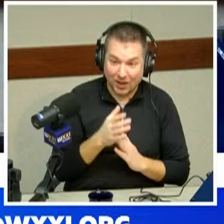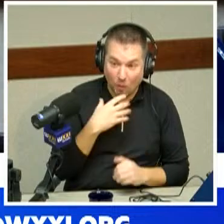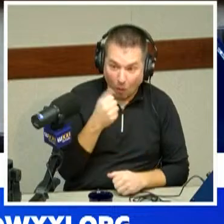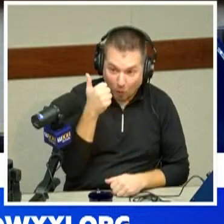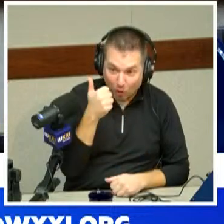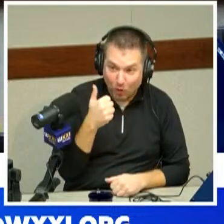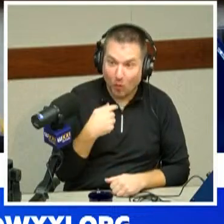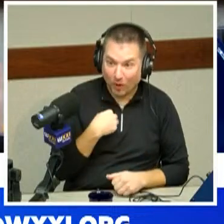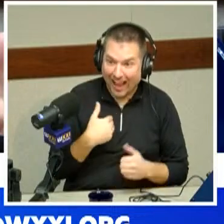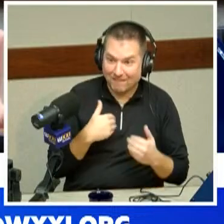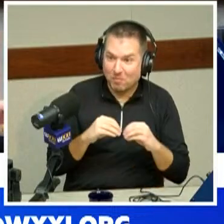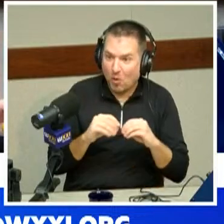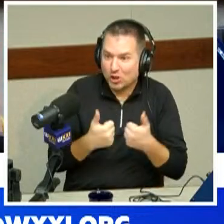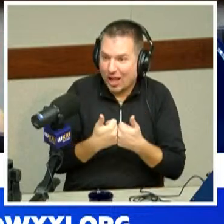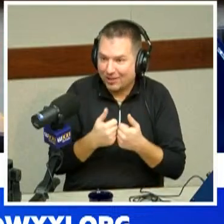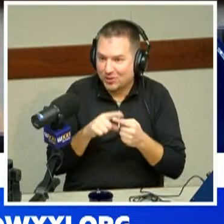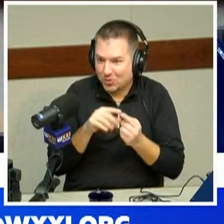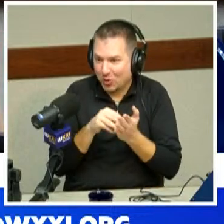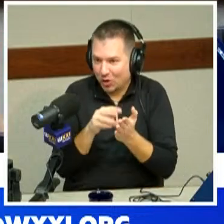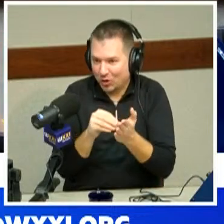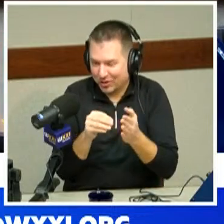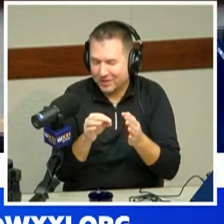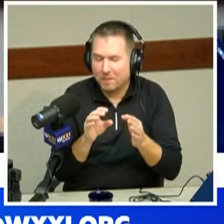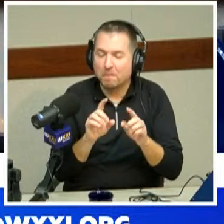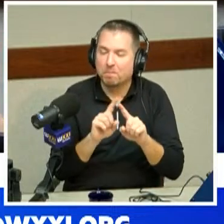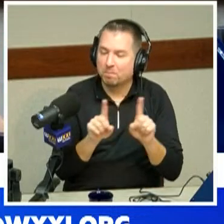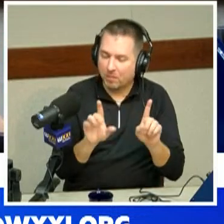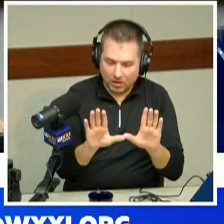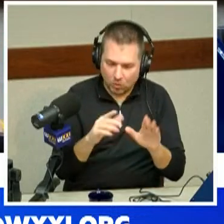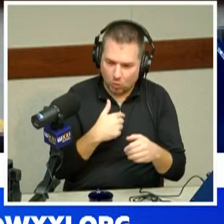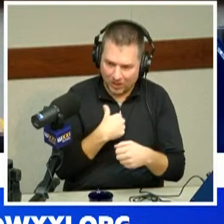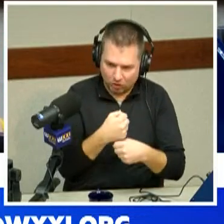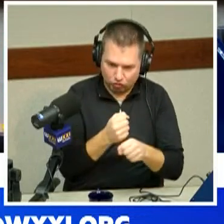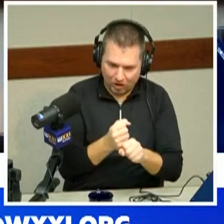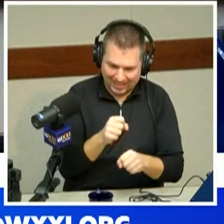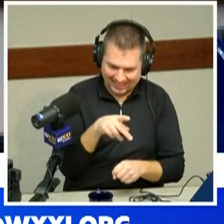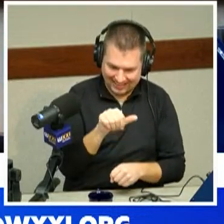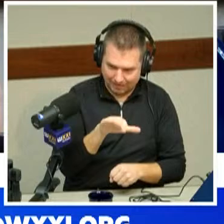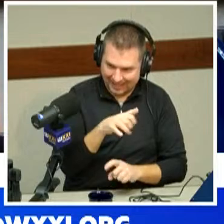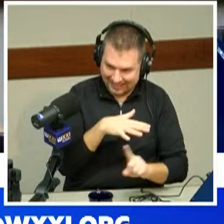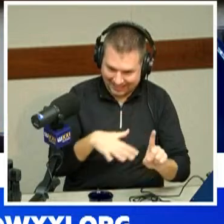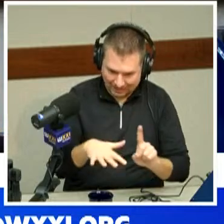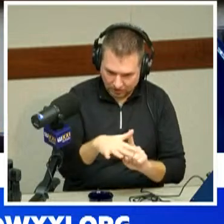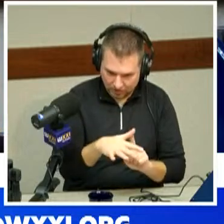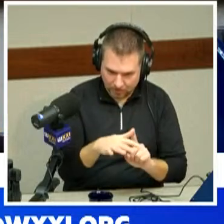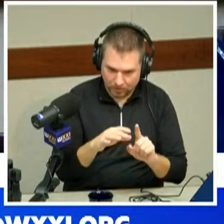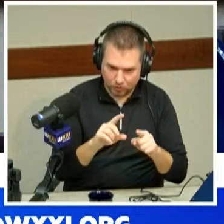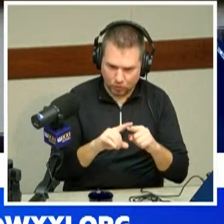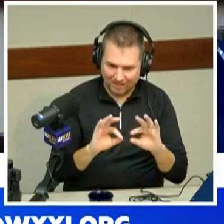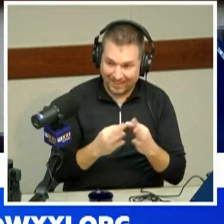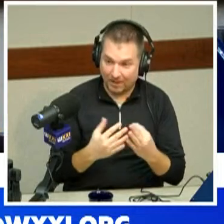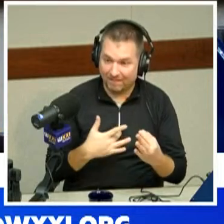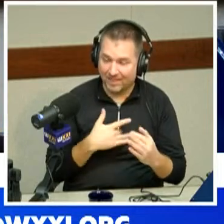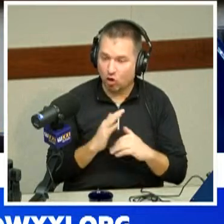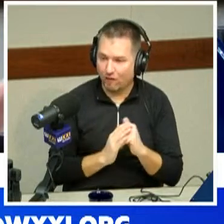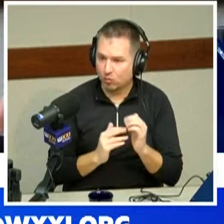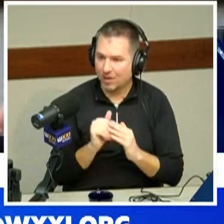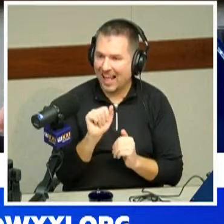so just creating a place a space where families can feel at ease but then also we only get to see